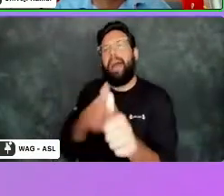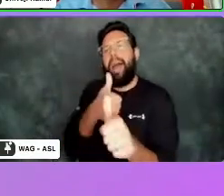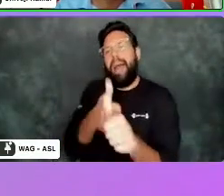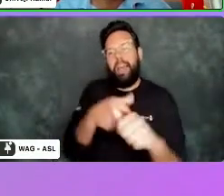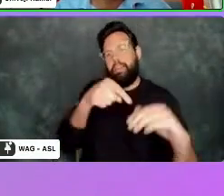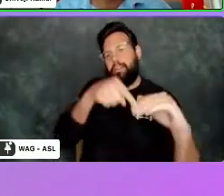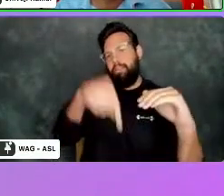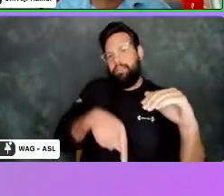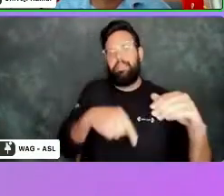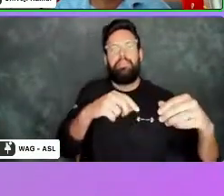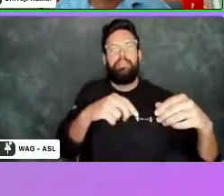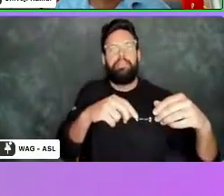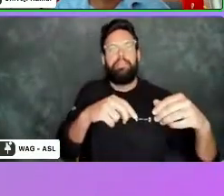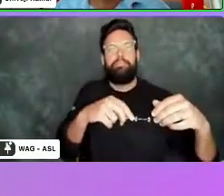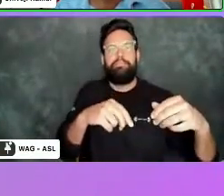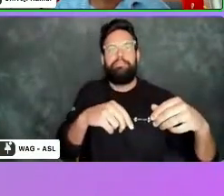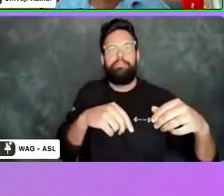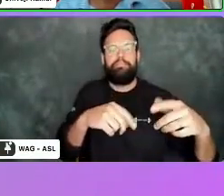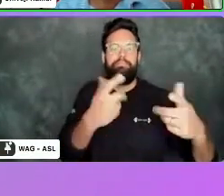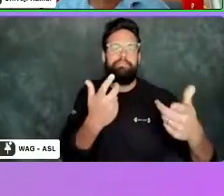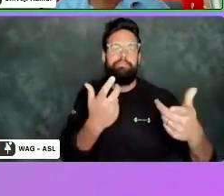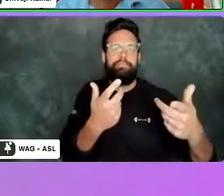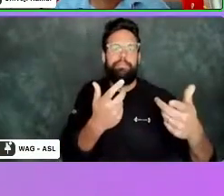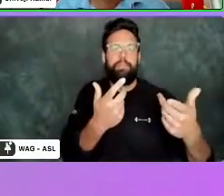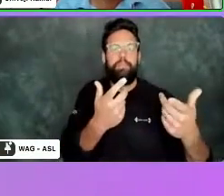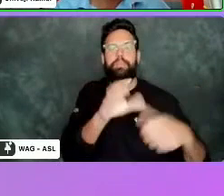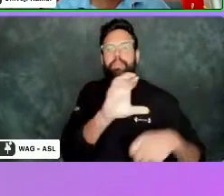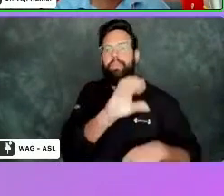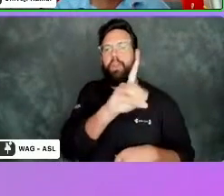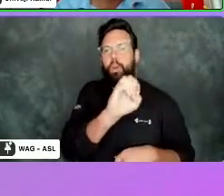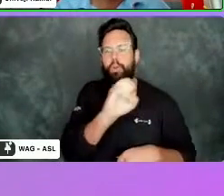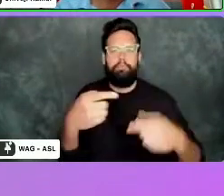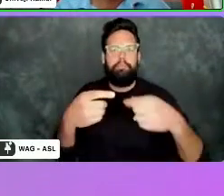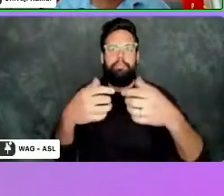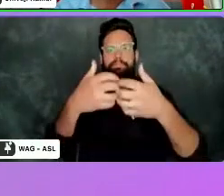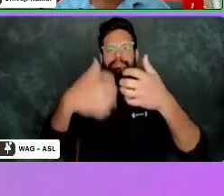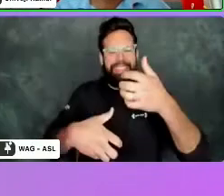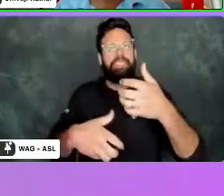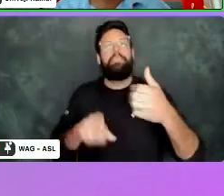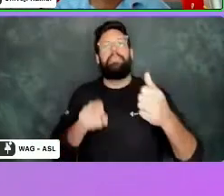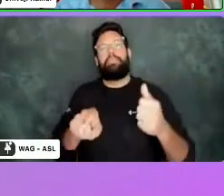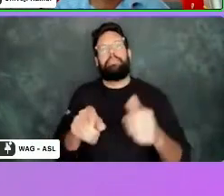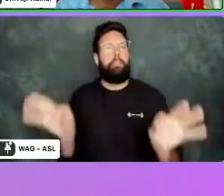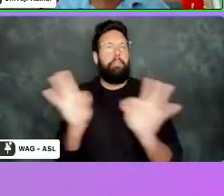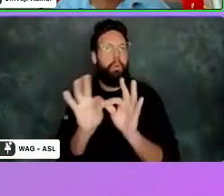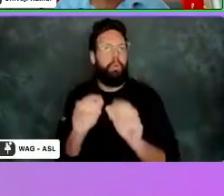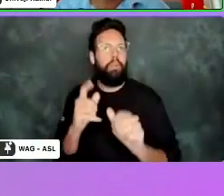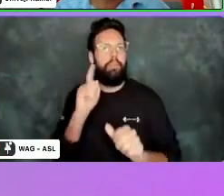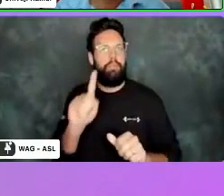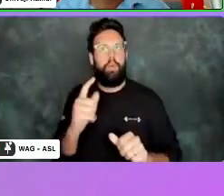I mean, this is important for screen reader users. If you are just hearing the website